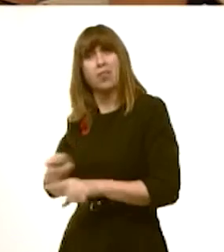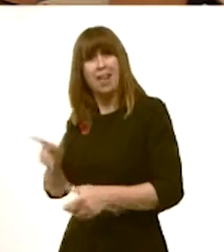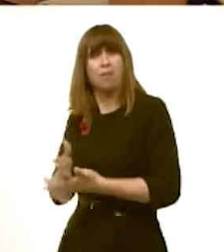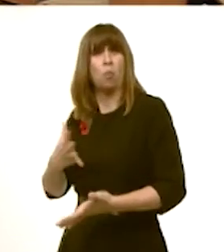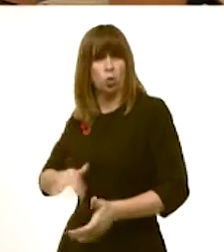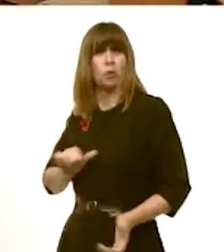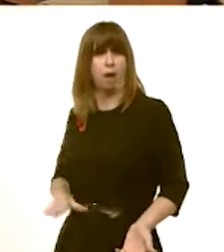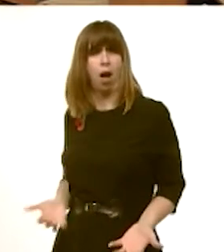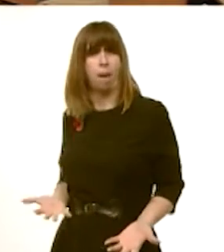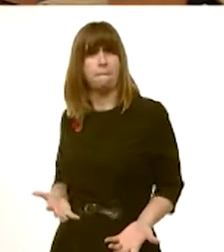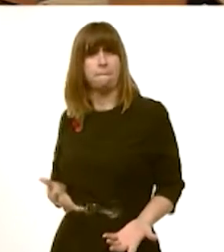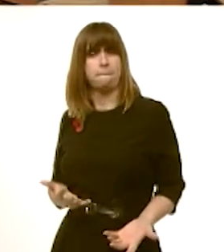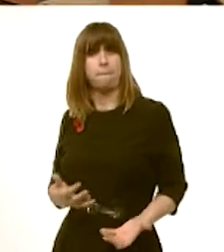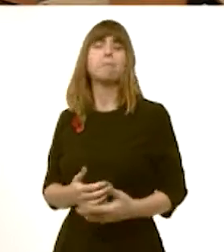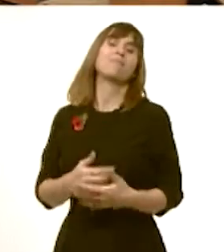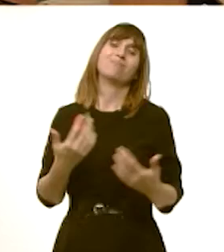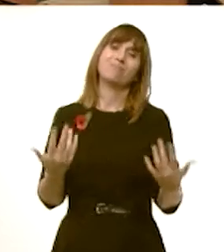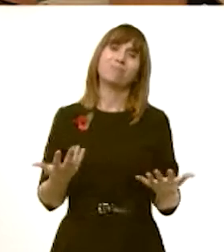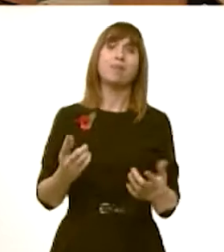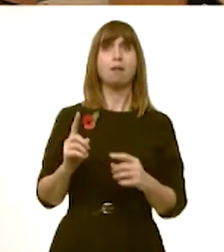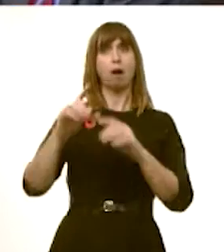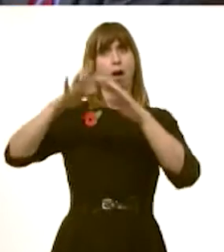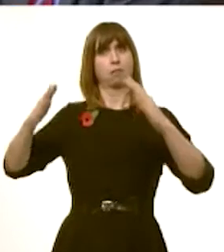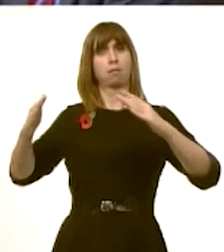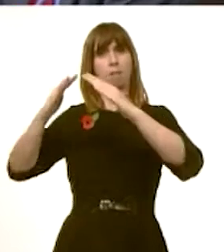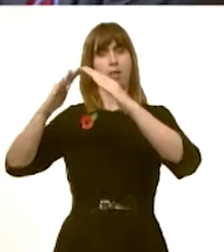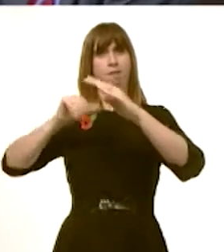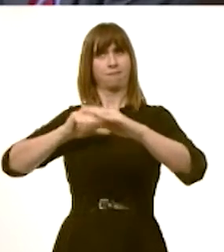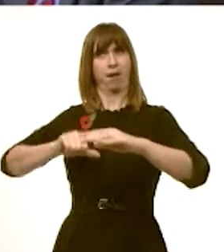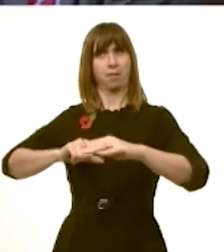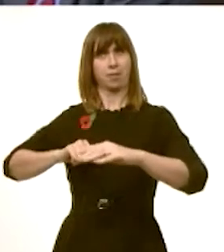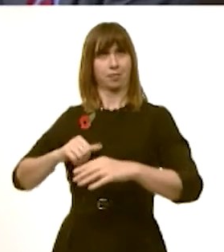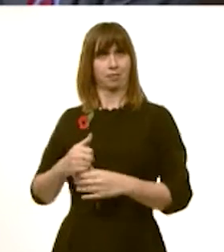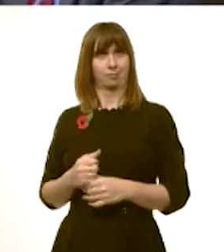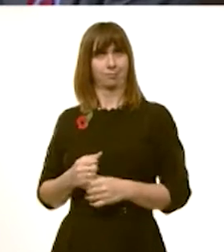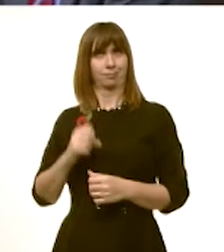Carwyn Jones: Well, upland farmers would find that a very difficult line, I have to say, that he said.